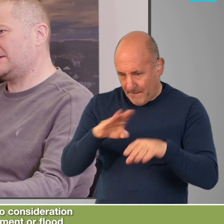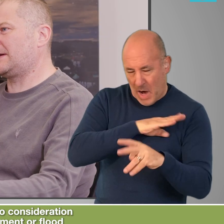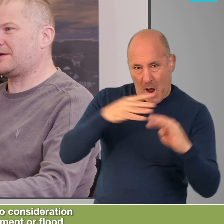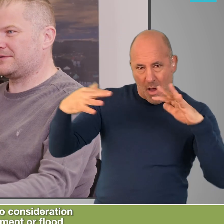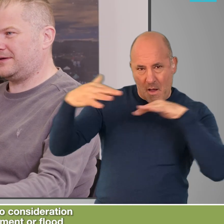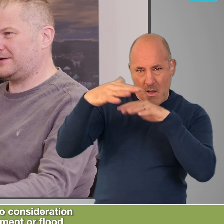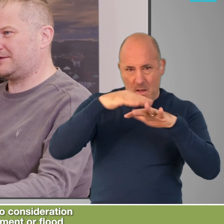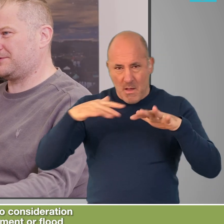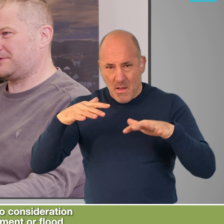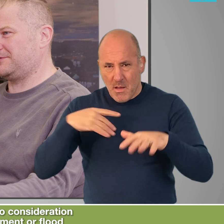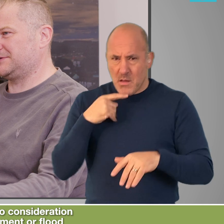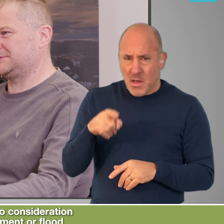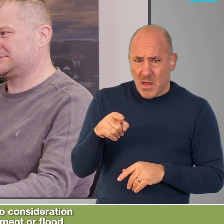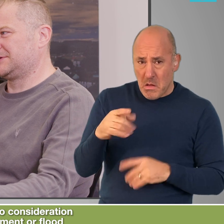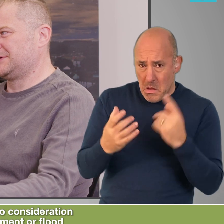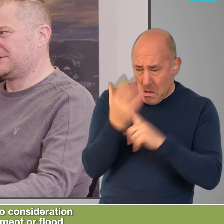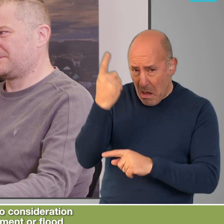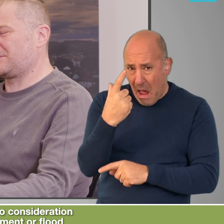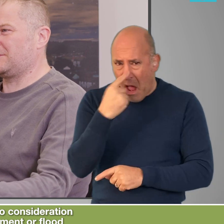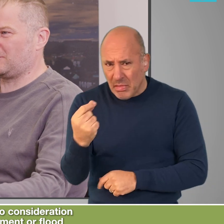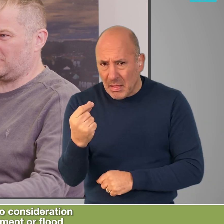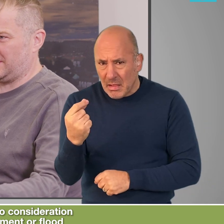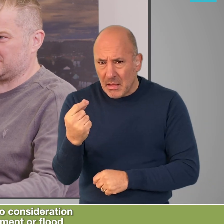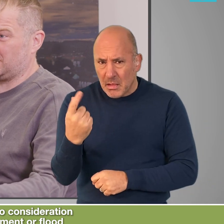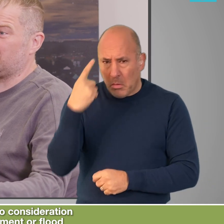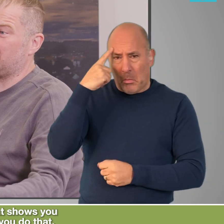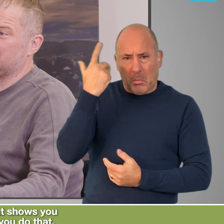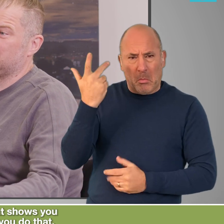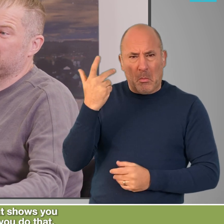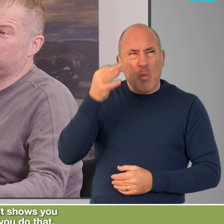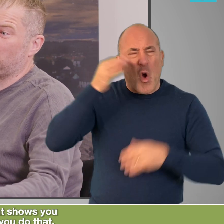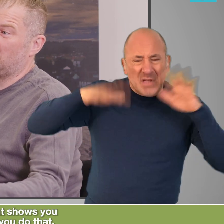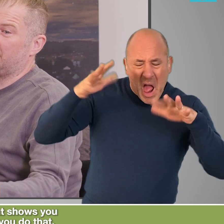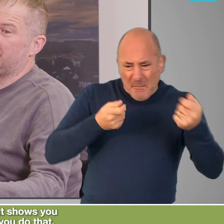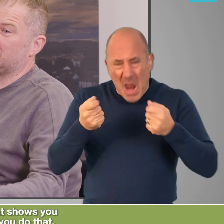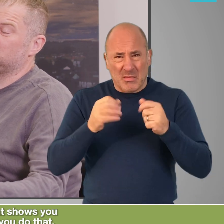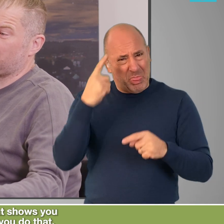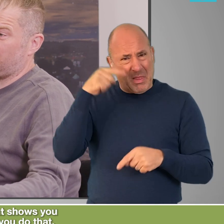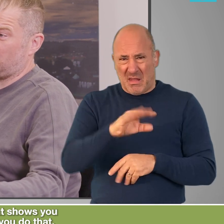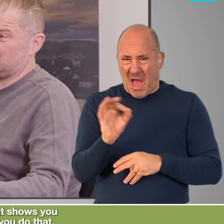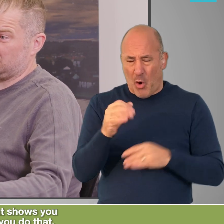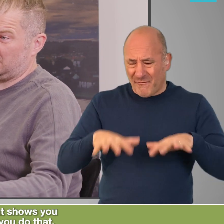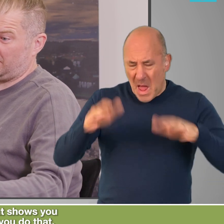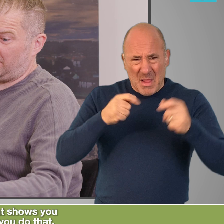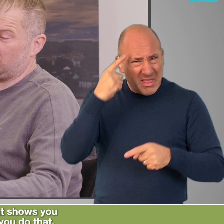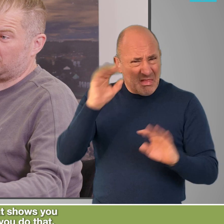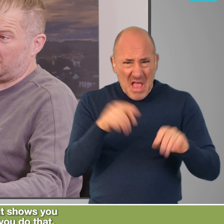and that hasn't taken into consideration surface water management or flood management, but that shows you the opportunity of if you do that.